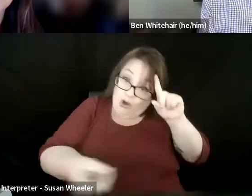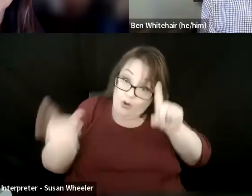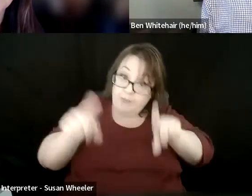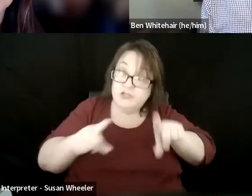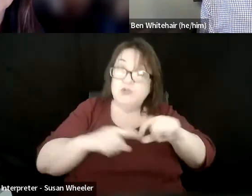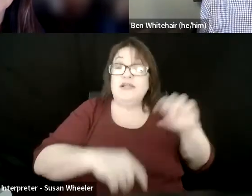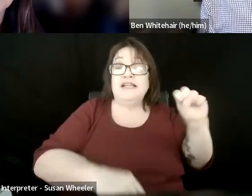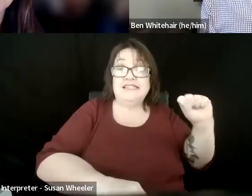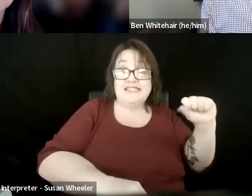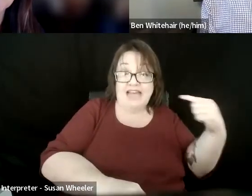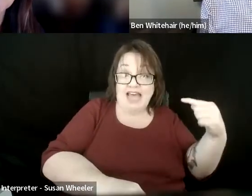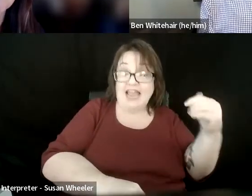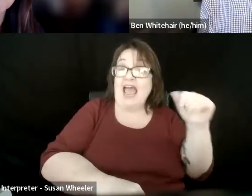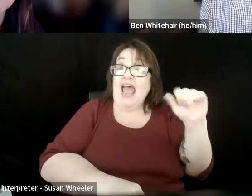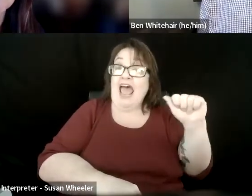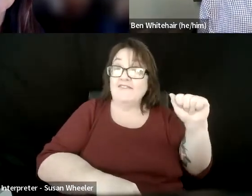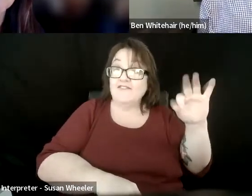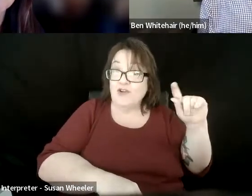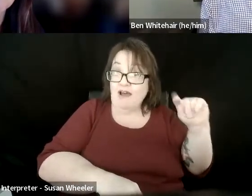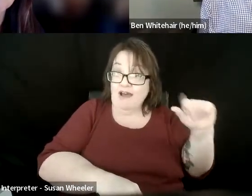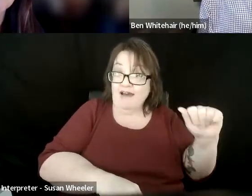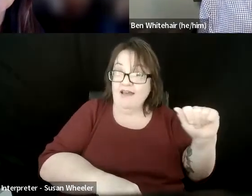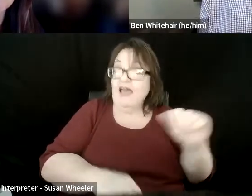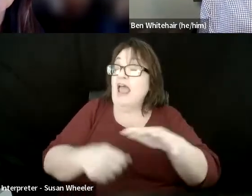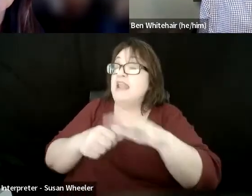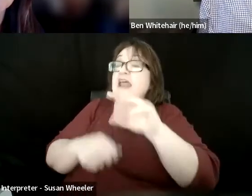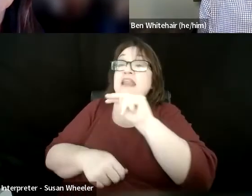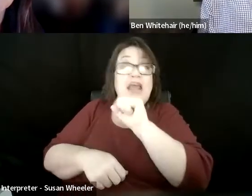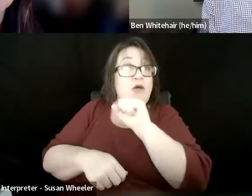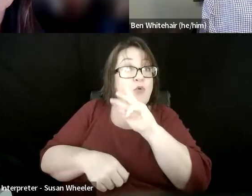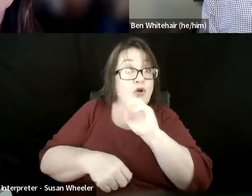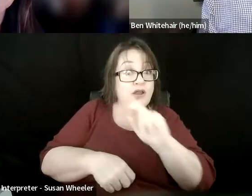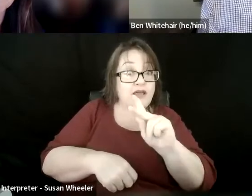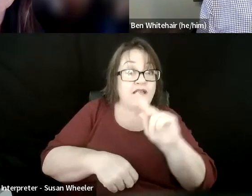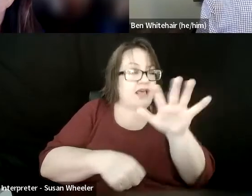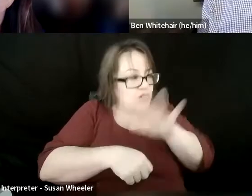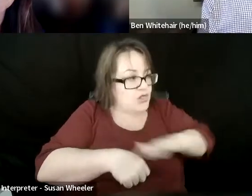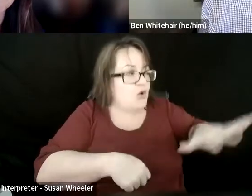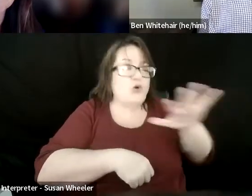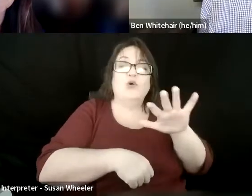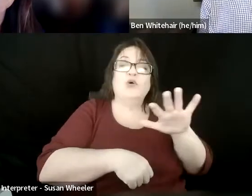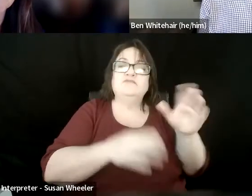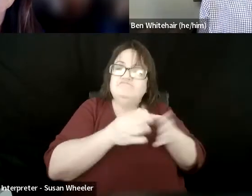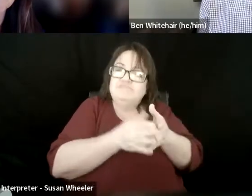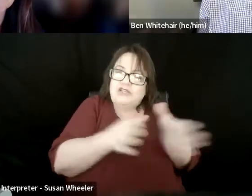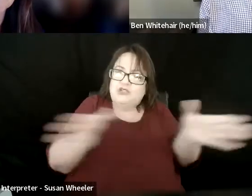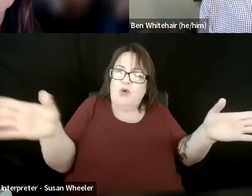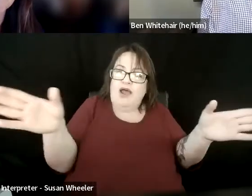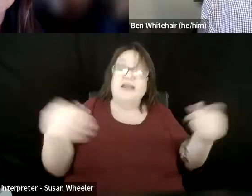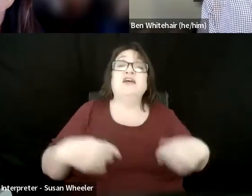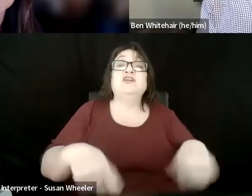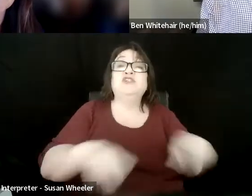and network and local broadcast employers nationwide. She also chairs the national negotiations